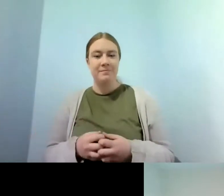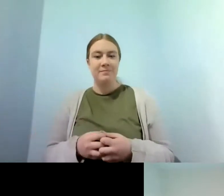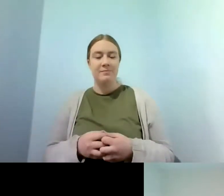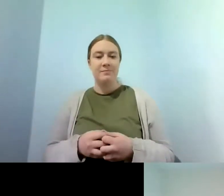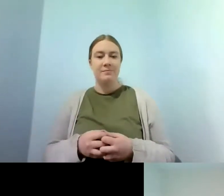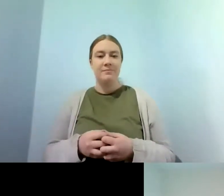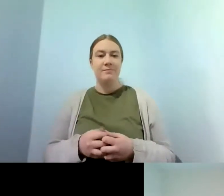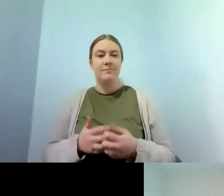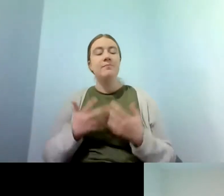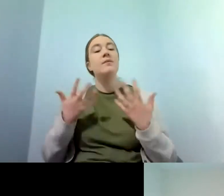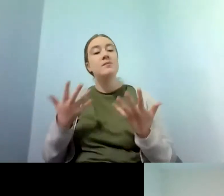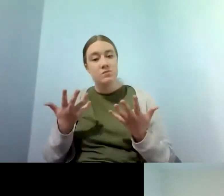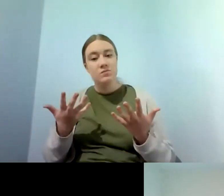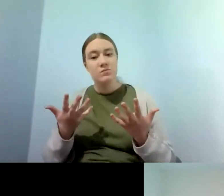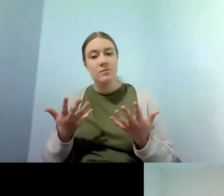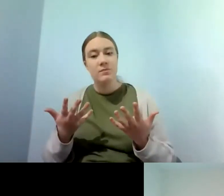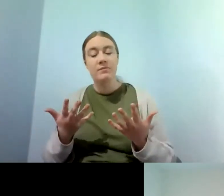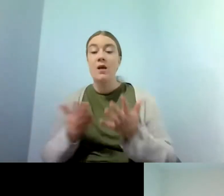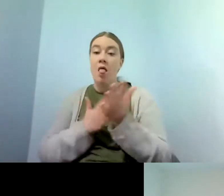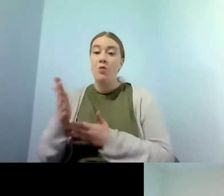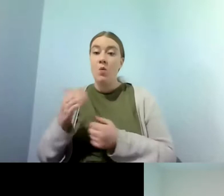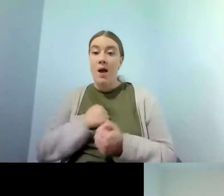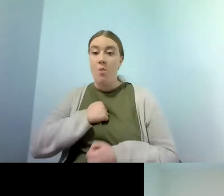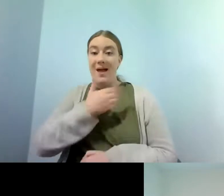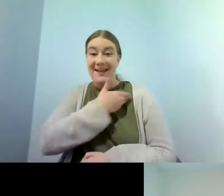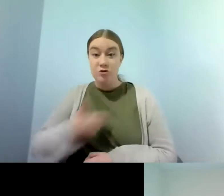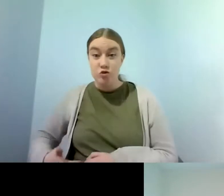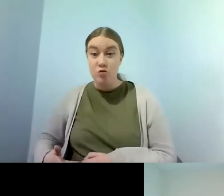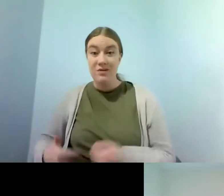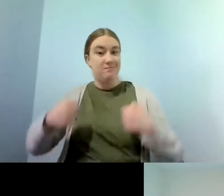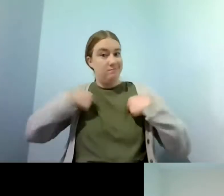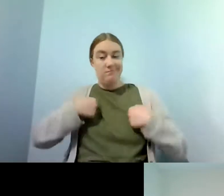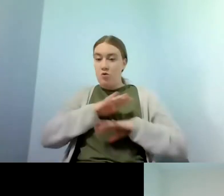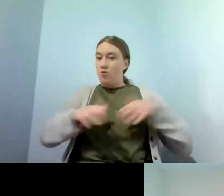in terms of um insurance i don't actually handle the insurance myself that is done